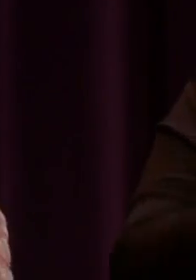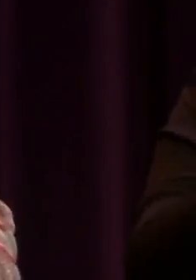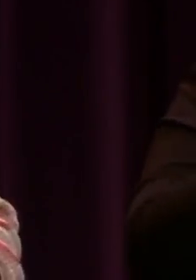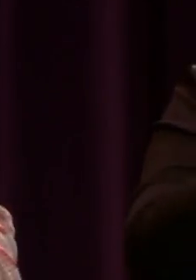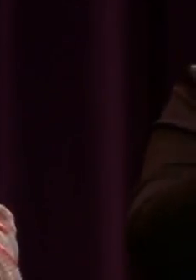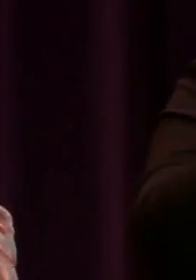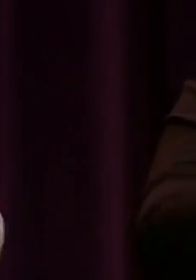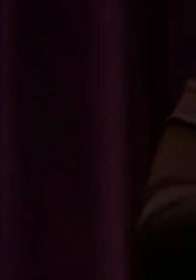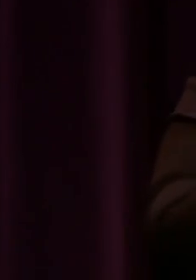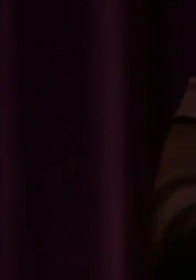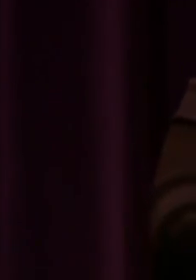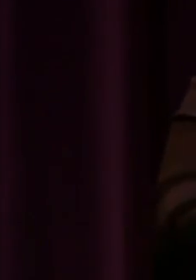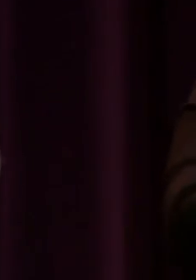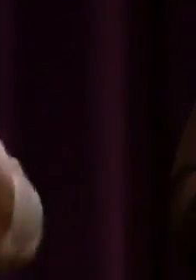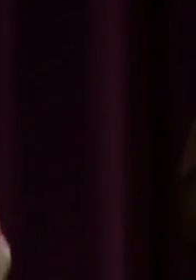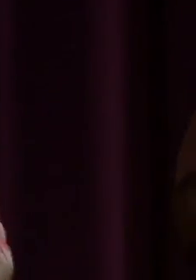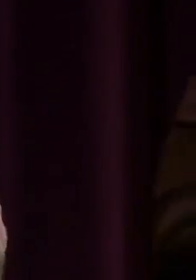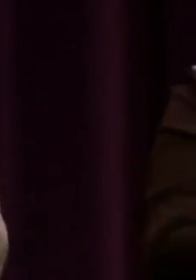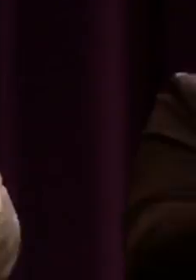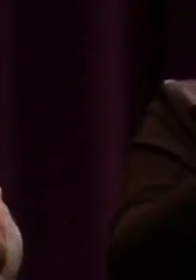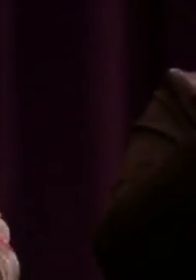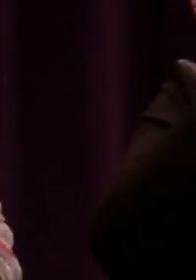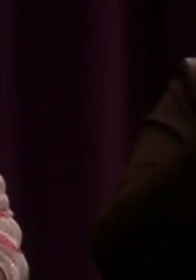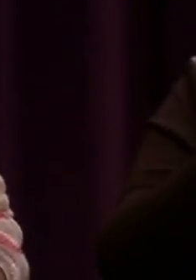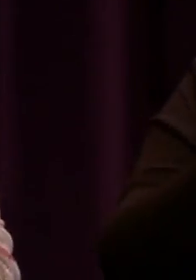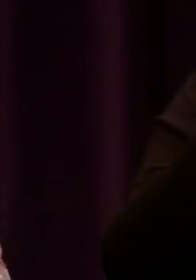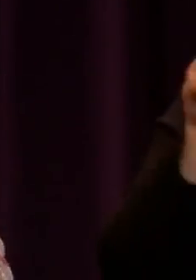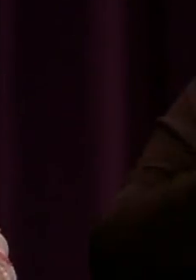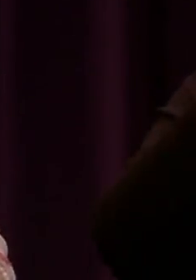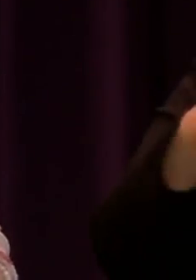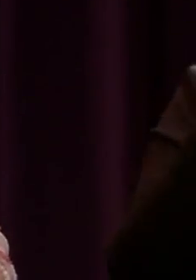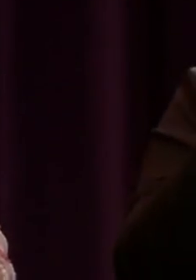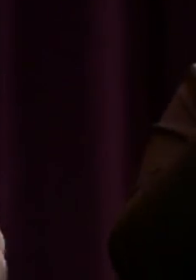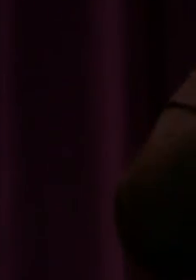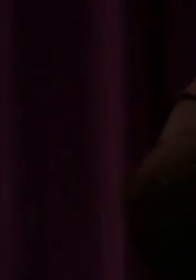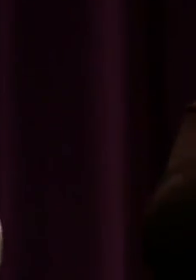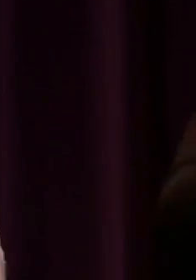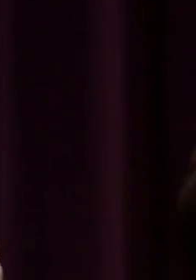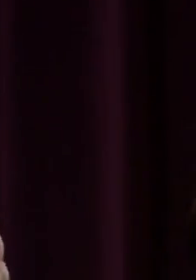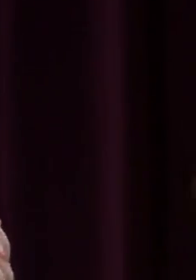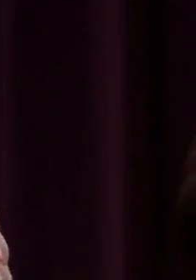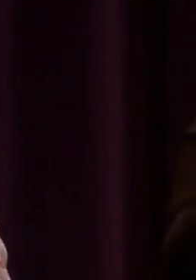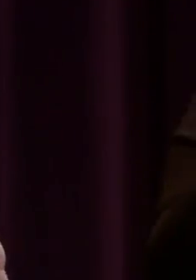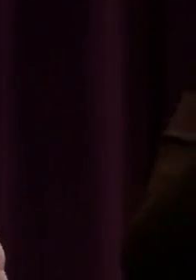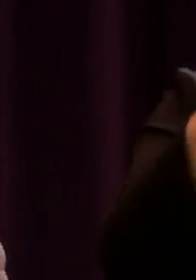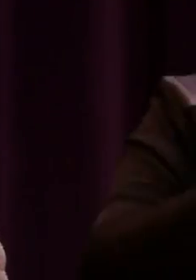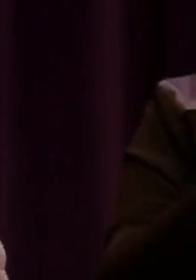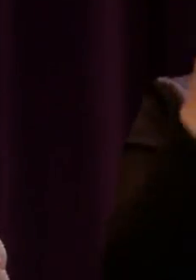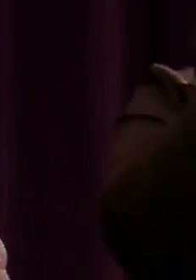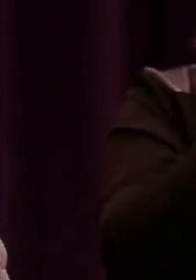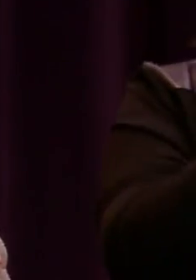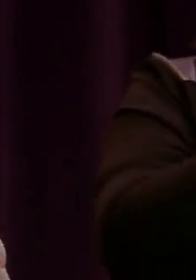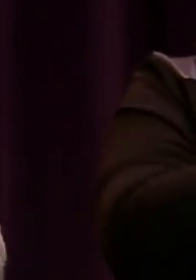DEMAND. AND I KNOW YOU JUMPED TO IT AND SAID THE PART ABOUT IT NEVER DID AND IT NEVER WILL. BUT WE MISSED THE FIRST PART.